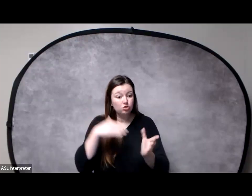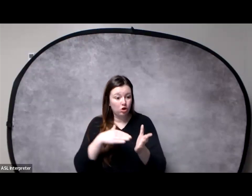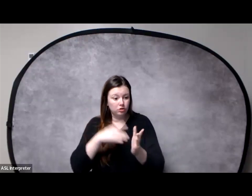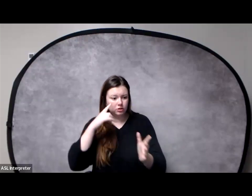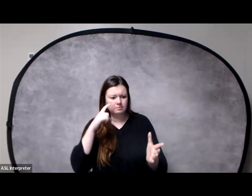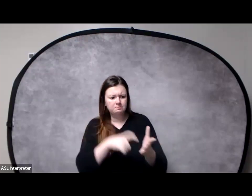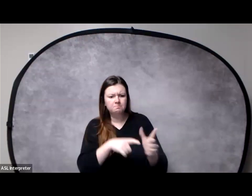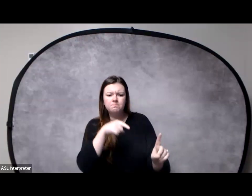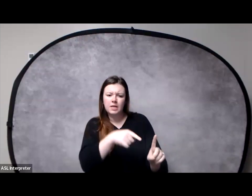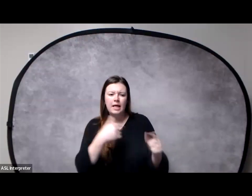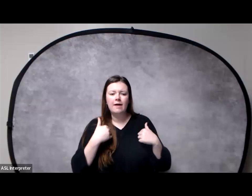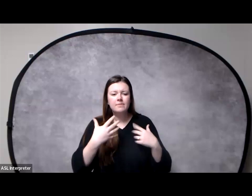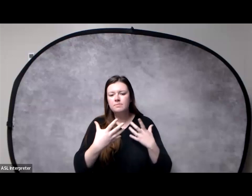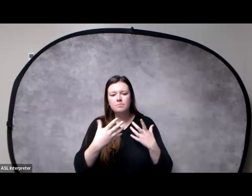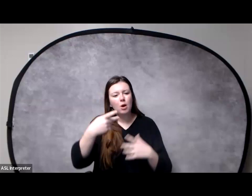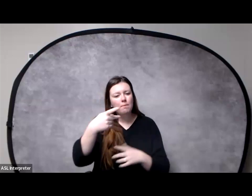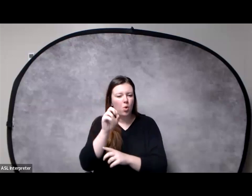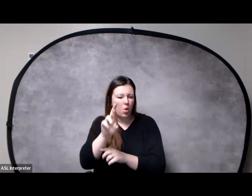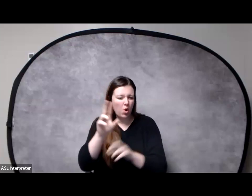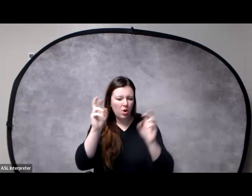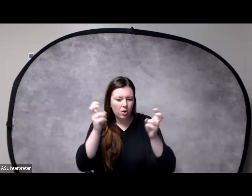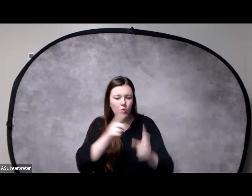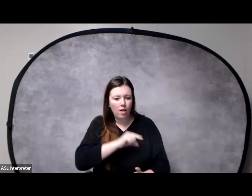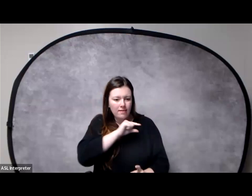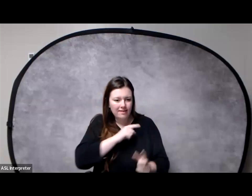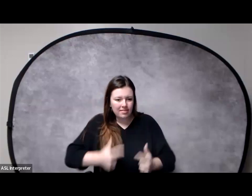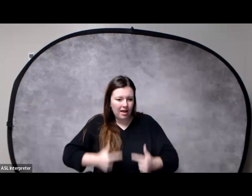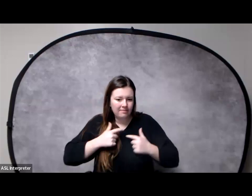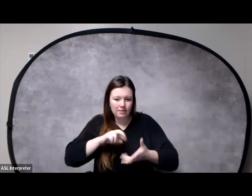offer them this basic life-saving intervention.